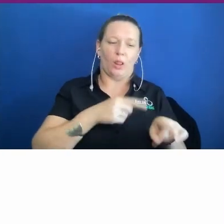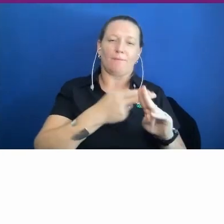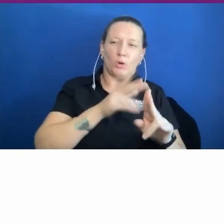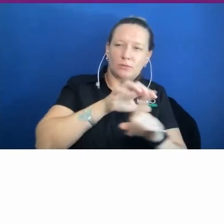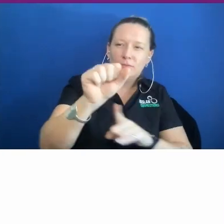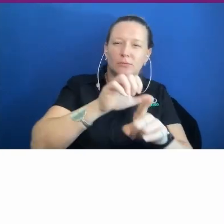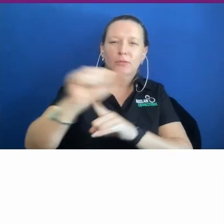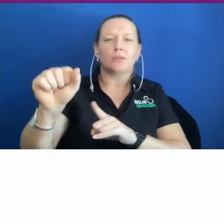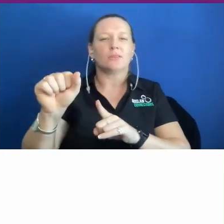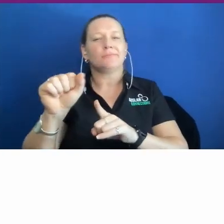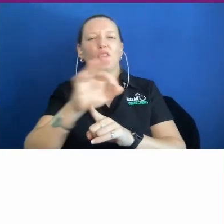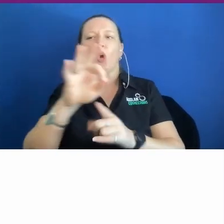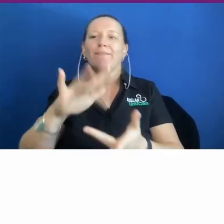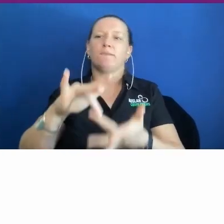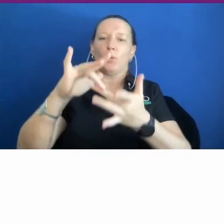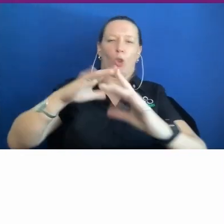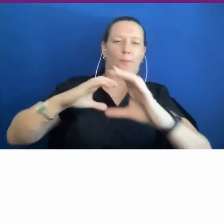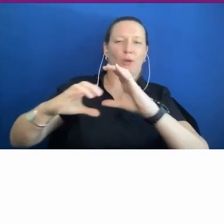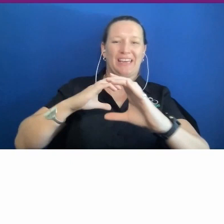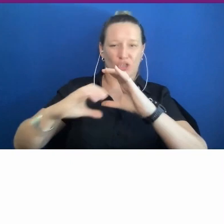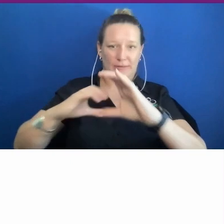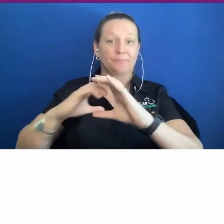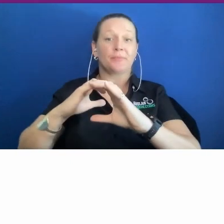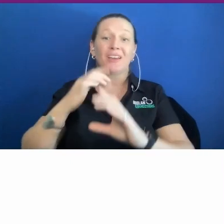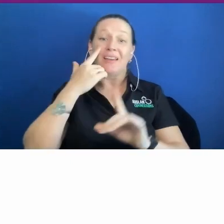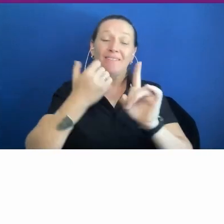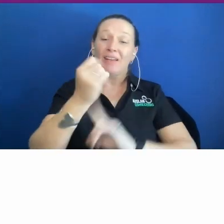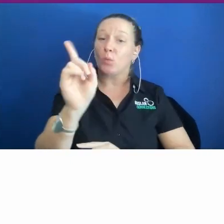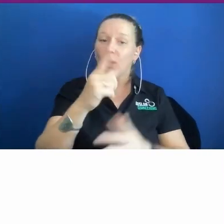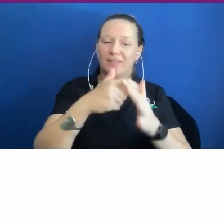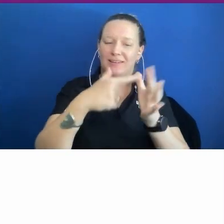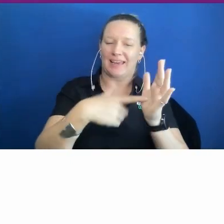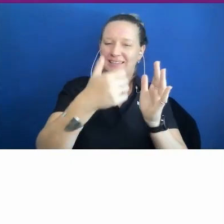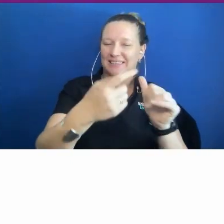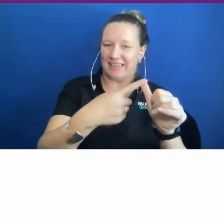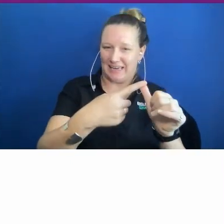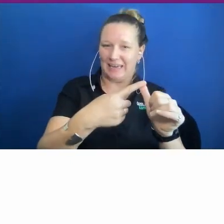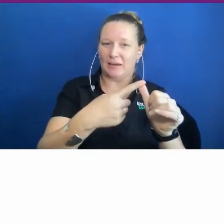And we found that in KAT6A most individuals used alternative methods to communicate wants and